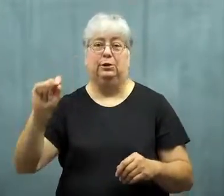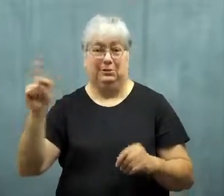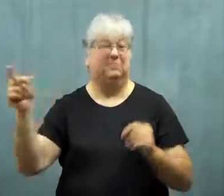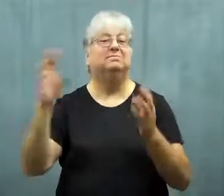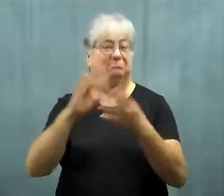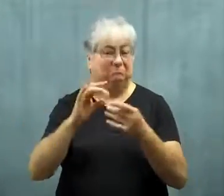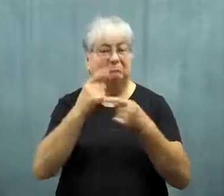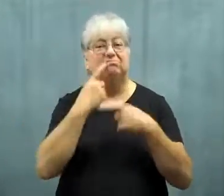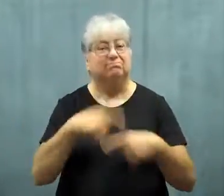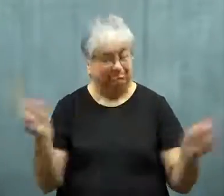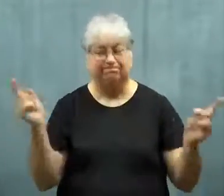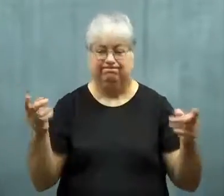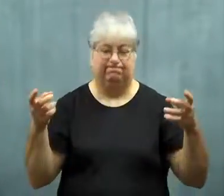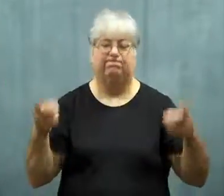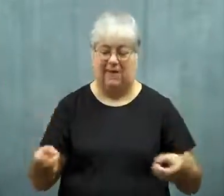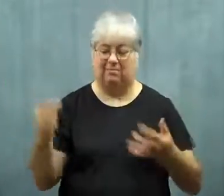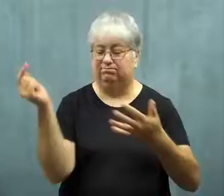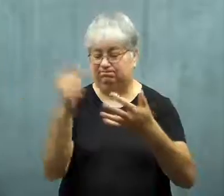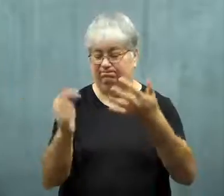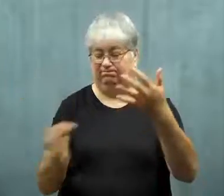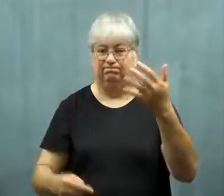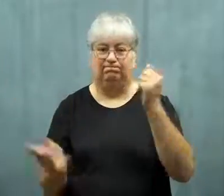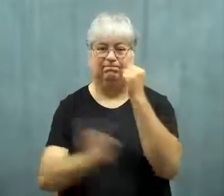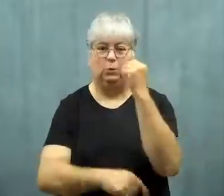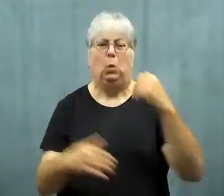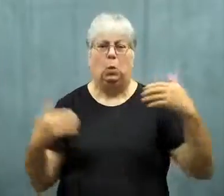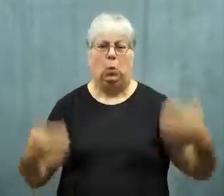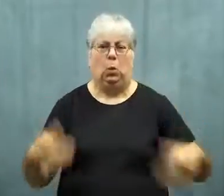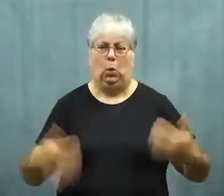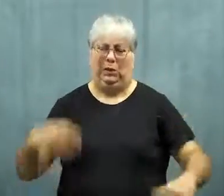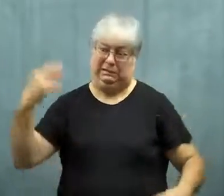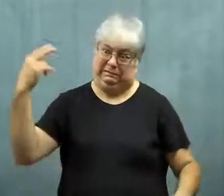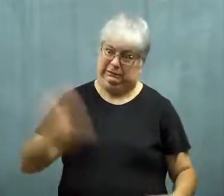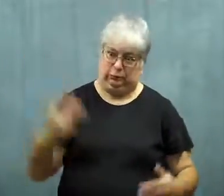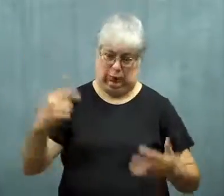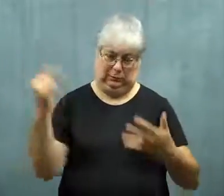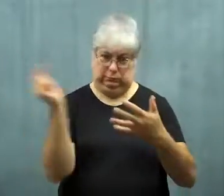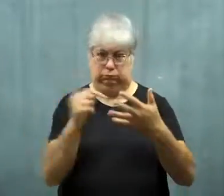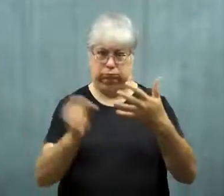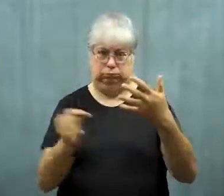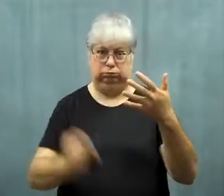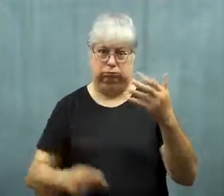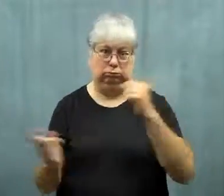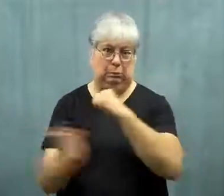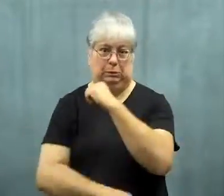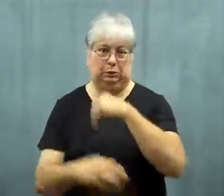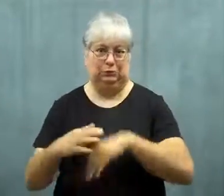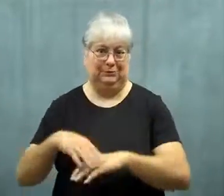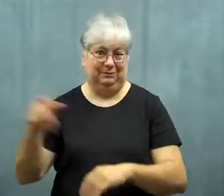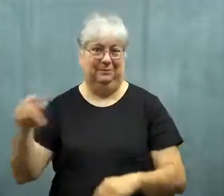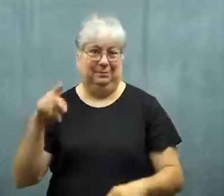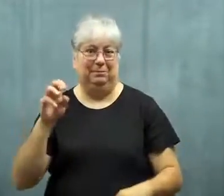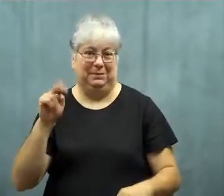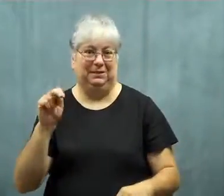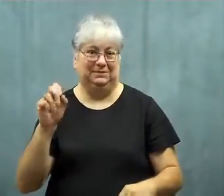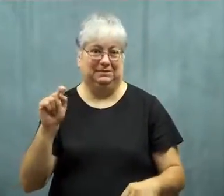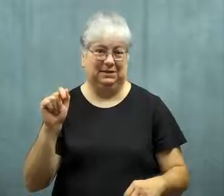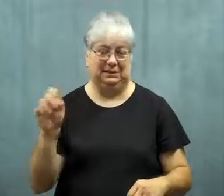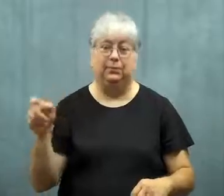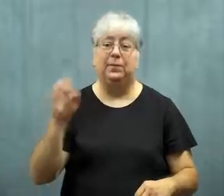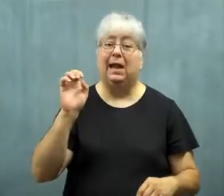outlined the penalties imposed. There'd never been any like them before.